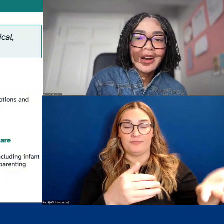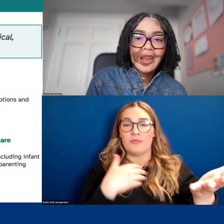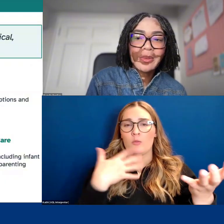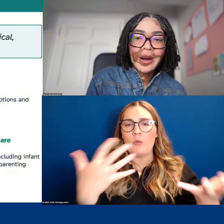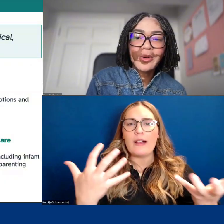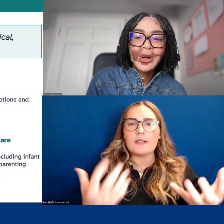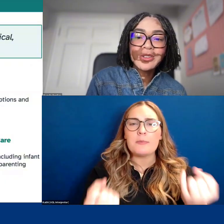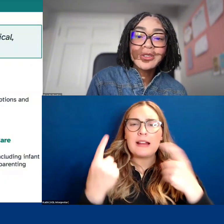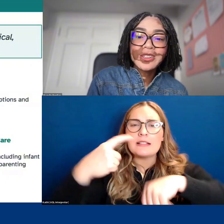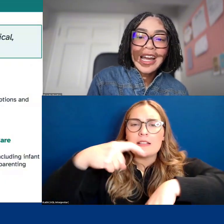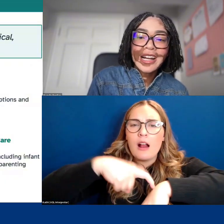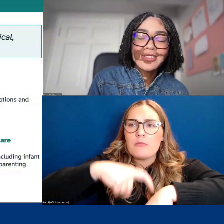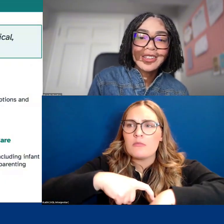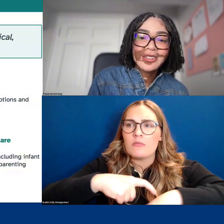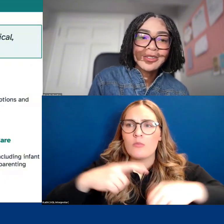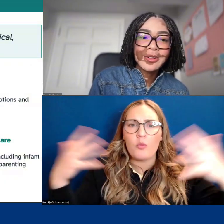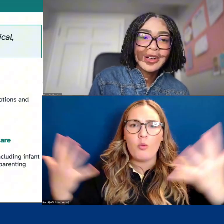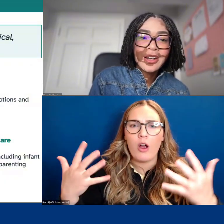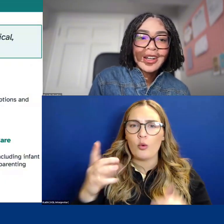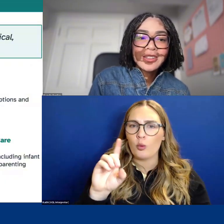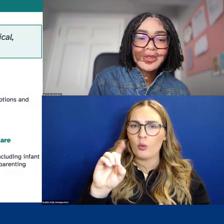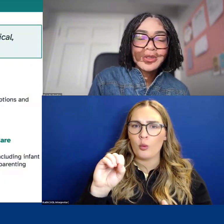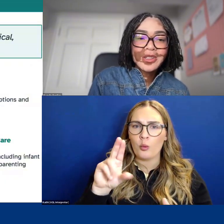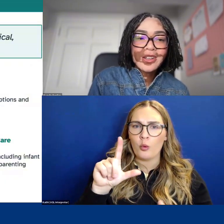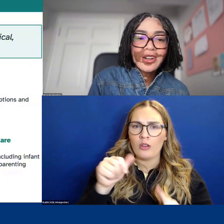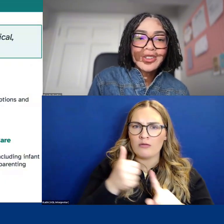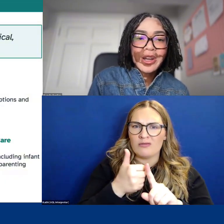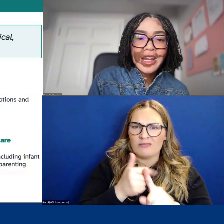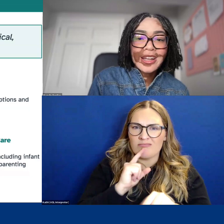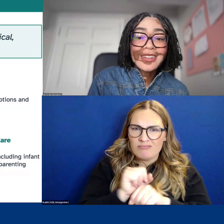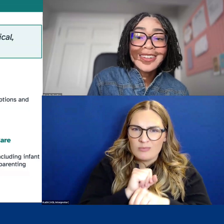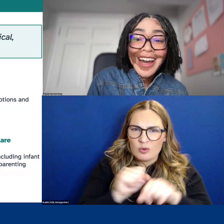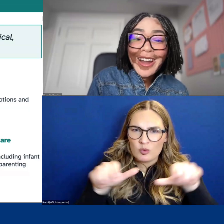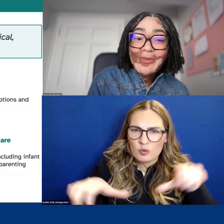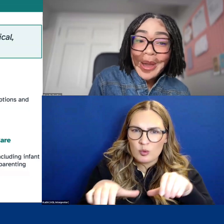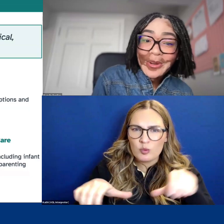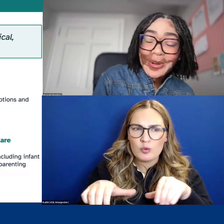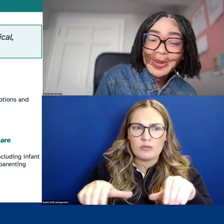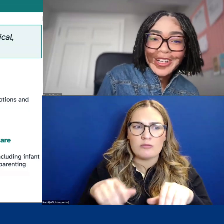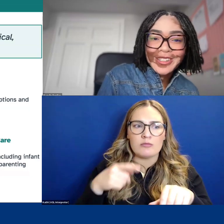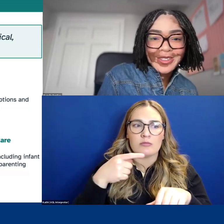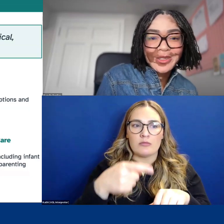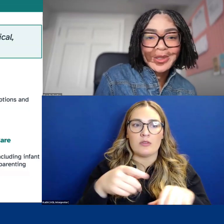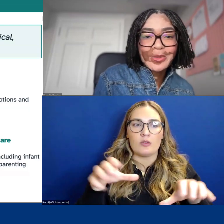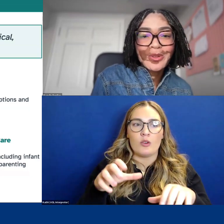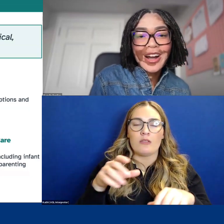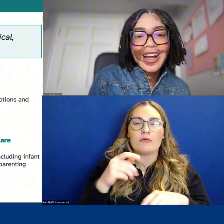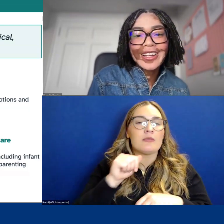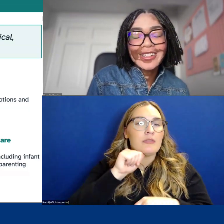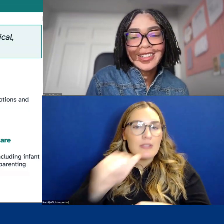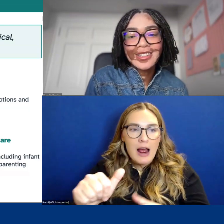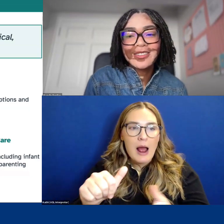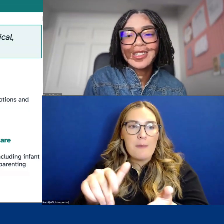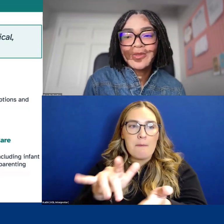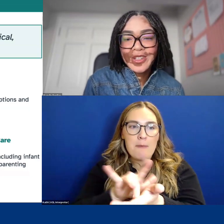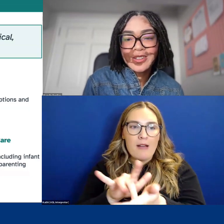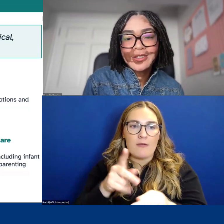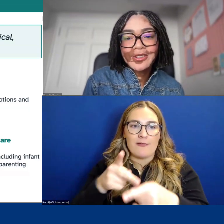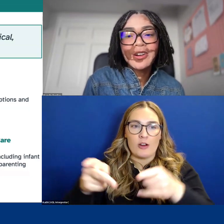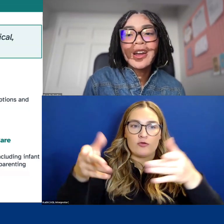talking about what doulas actually do. And so doulas are trained non-medical professionals who provide continuous physical,